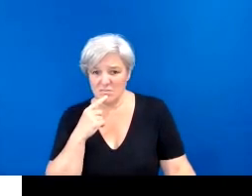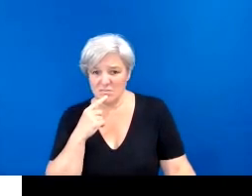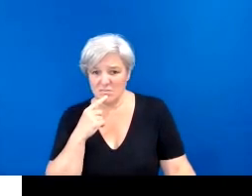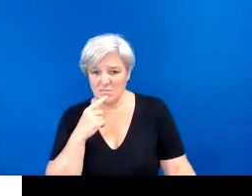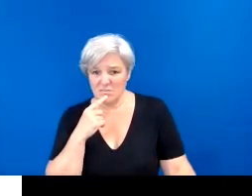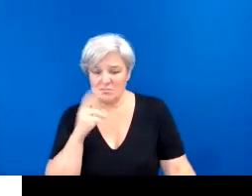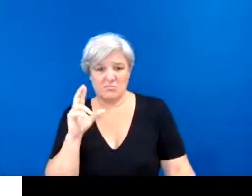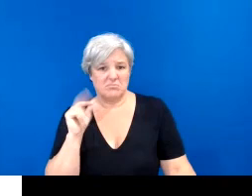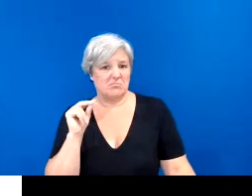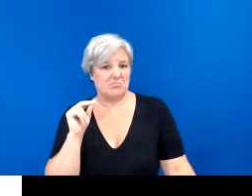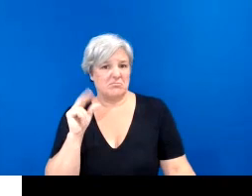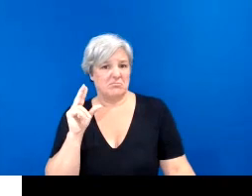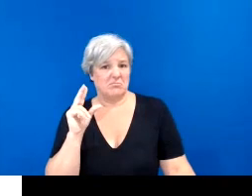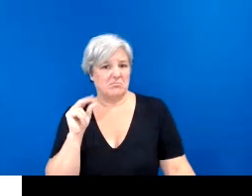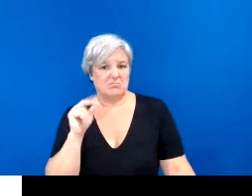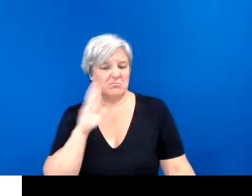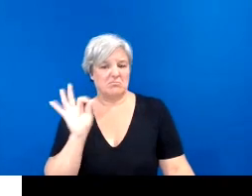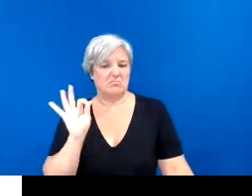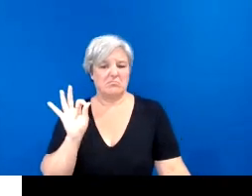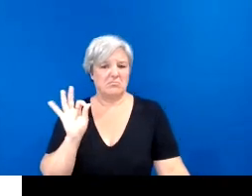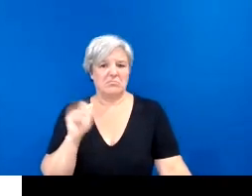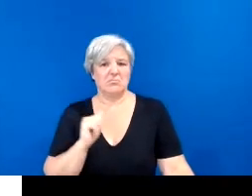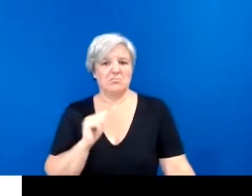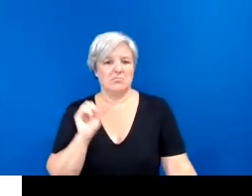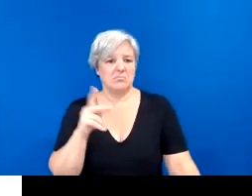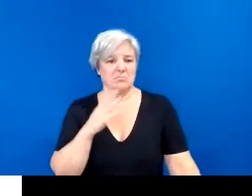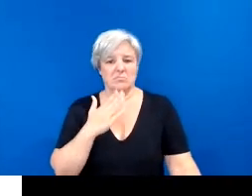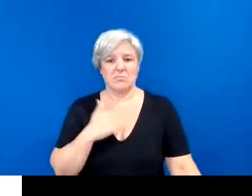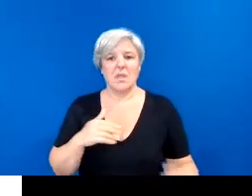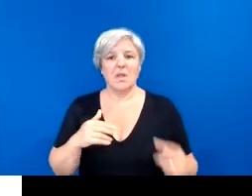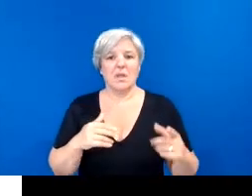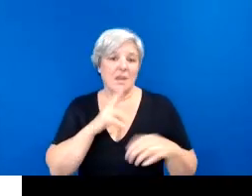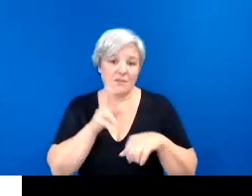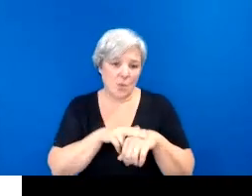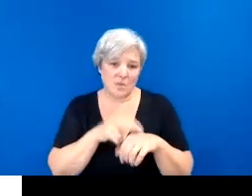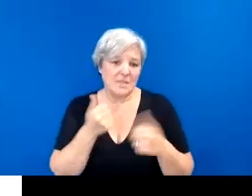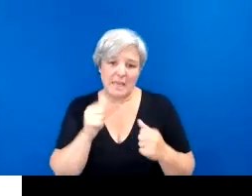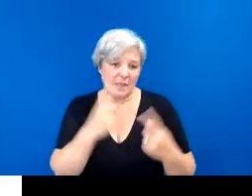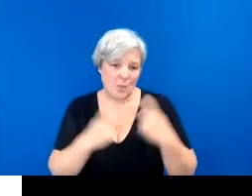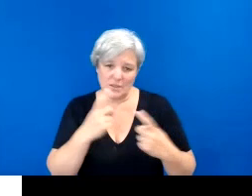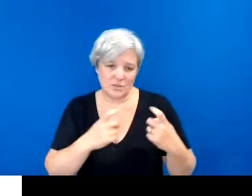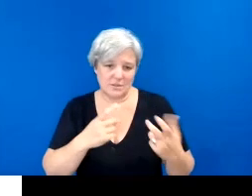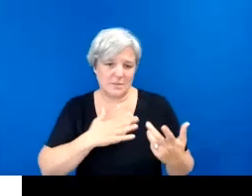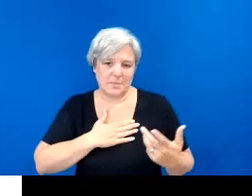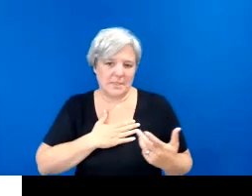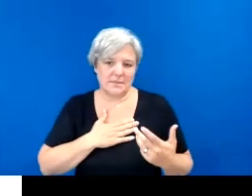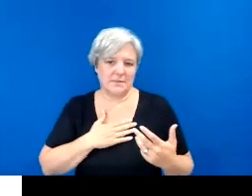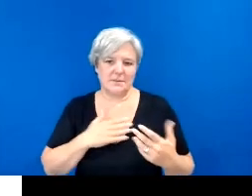No, I'm okay. That's good. Yeah. Okay. And of course, if you have questions about any of these, you can feel free to reach out to us.